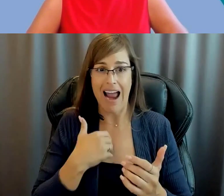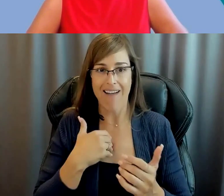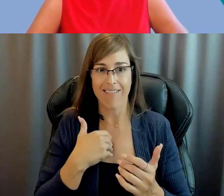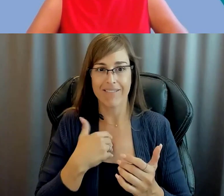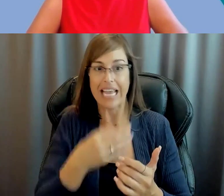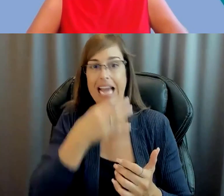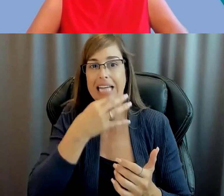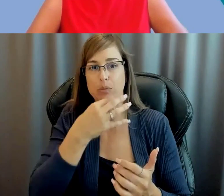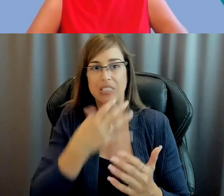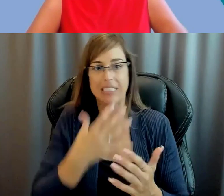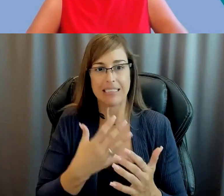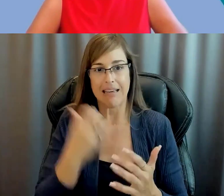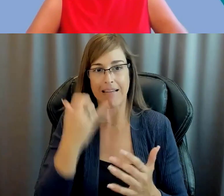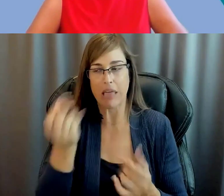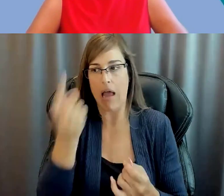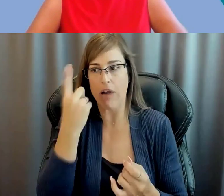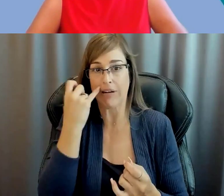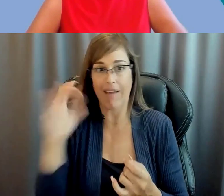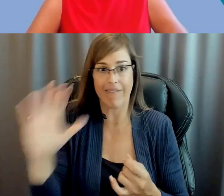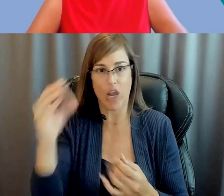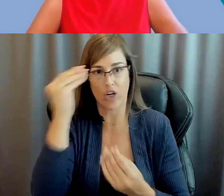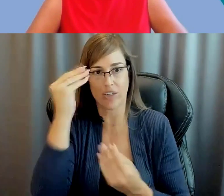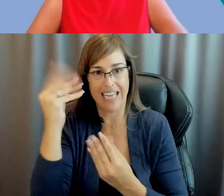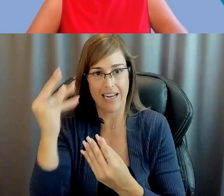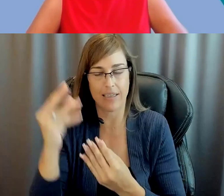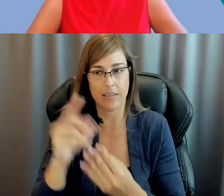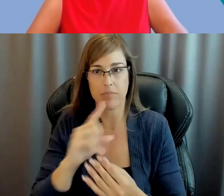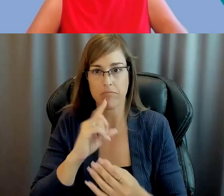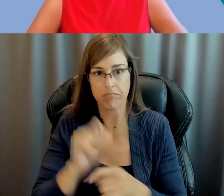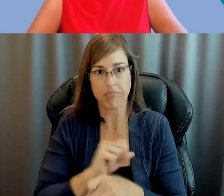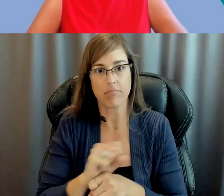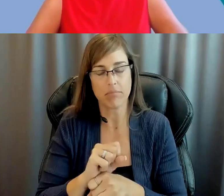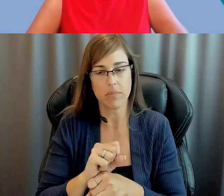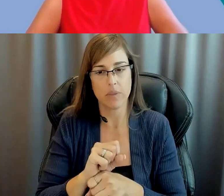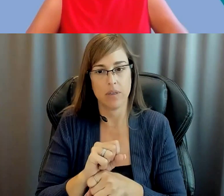if their data is truly accurate?